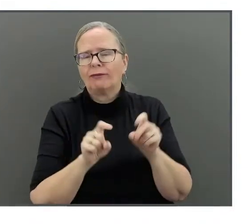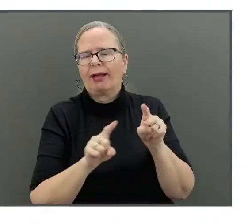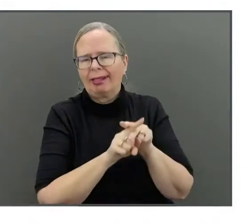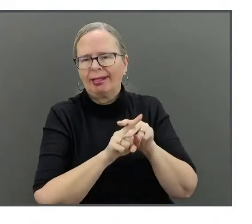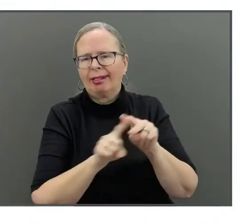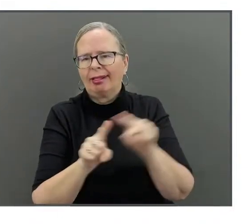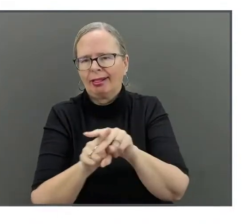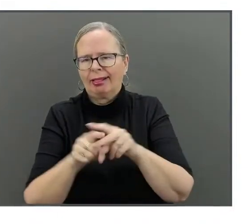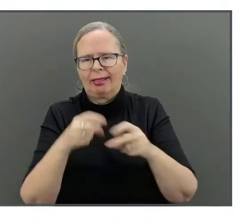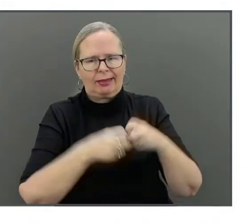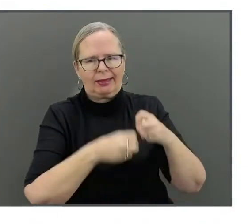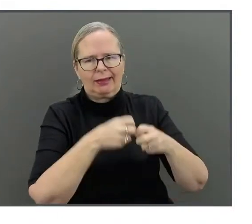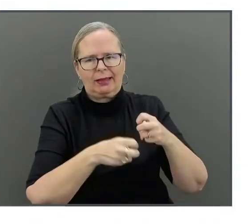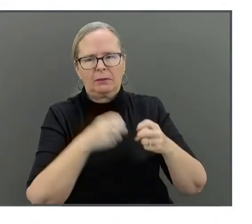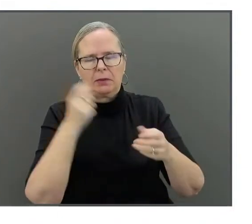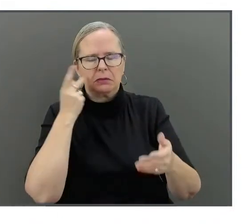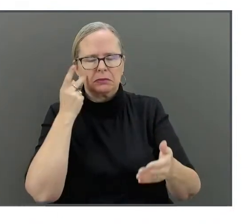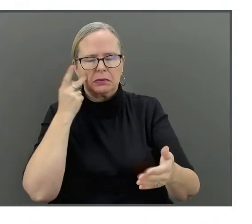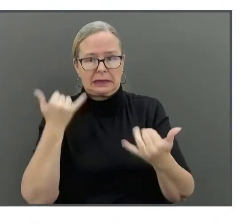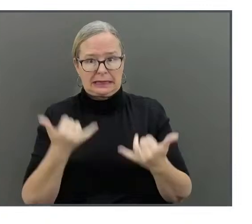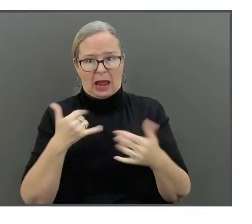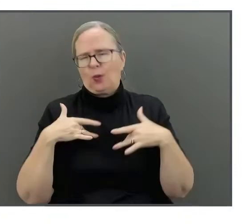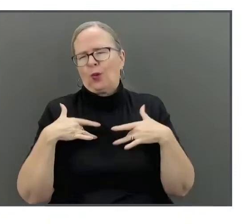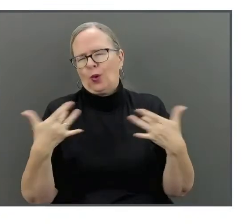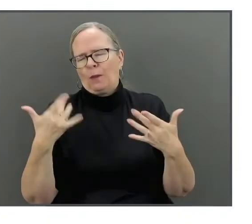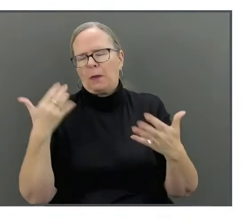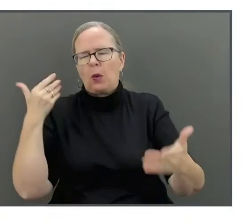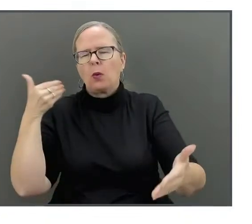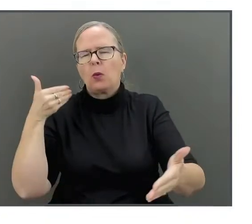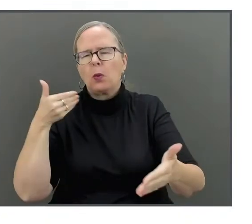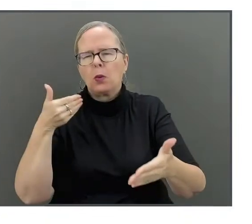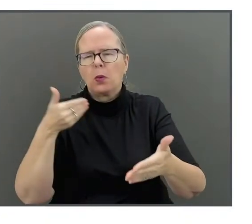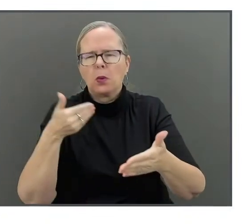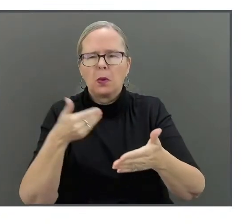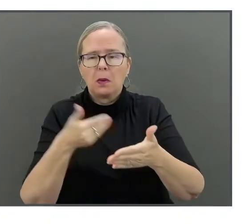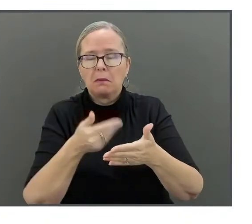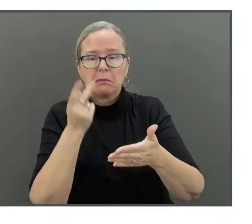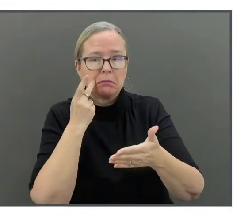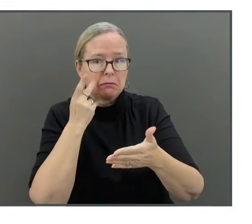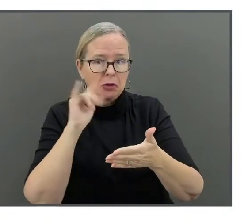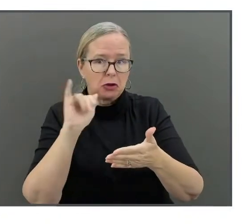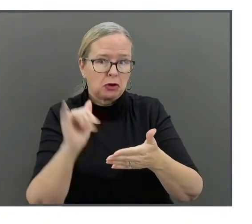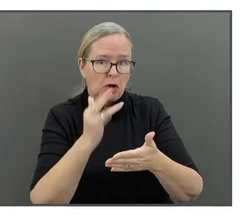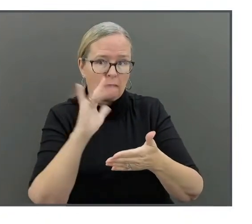our schedule completion of the repair of pipe of the pipe is just one step in removing indoor